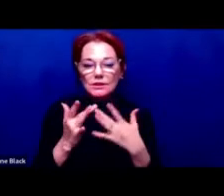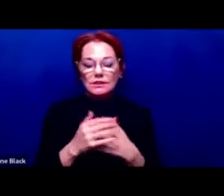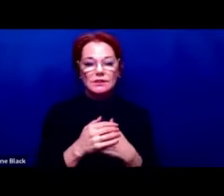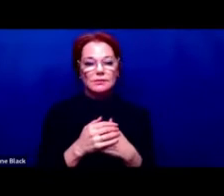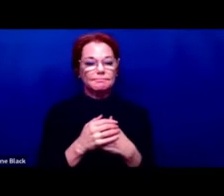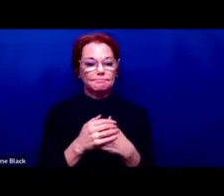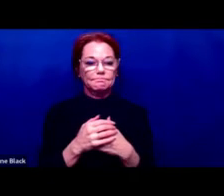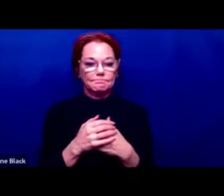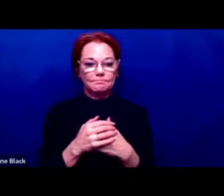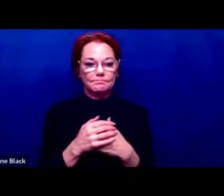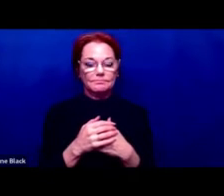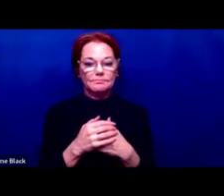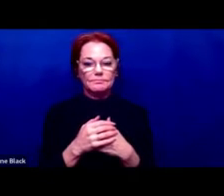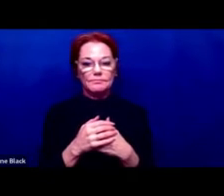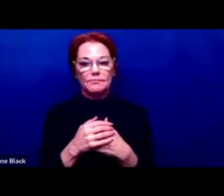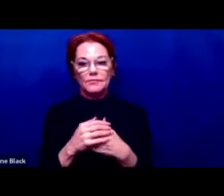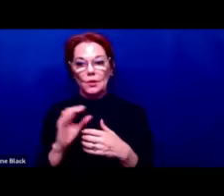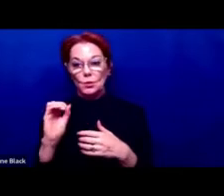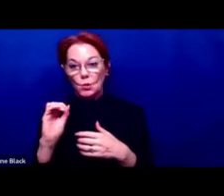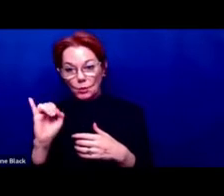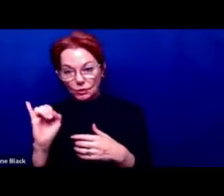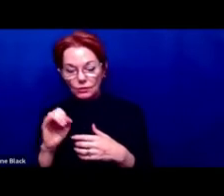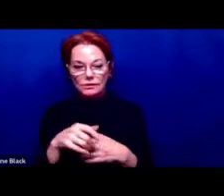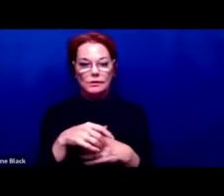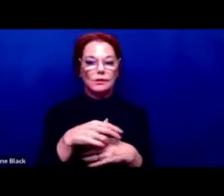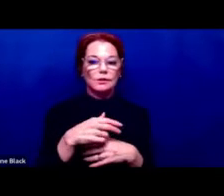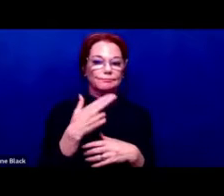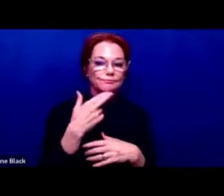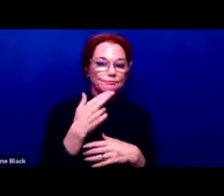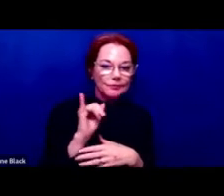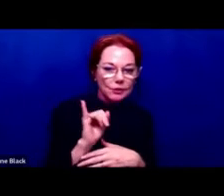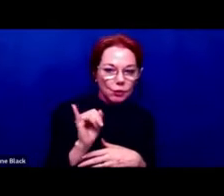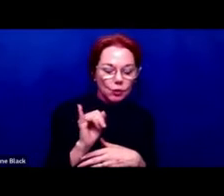underinsured or uninsured, that ability to access medical care,